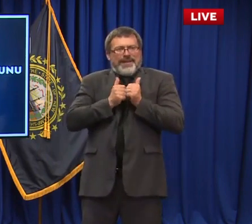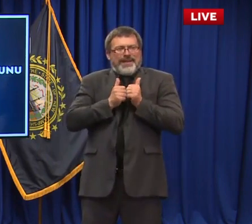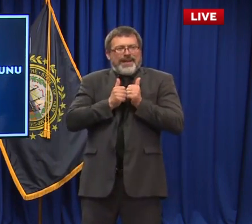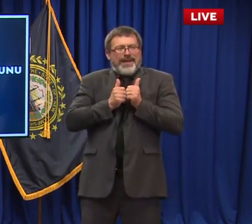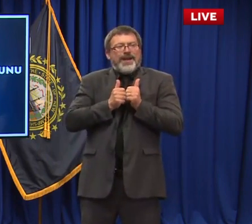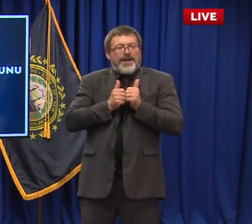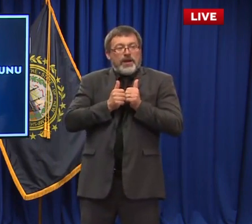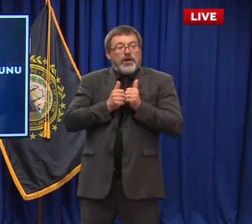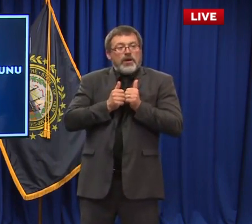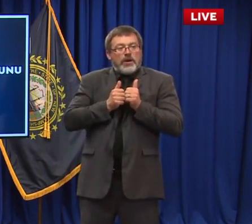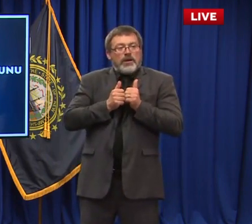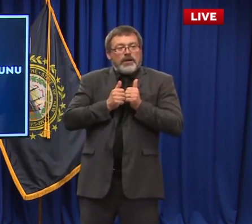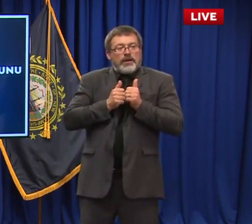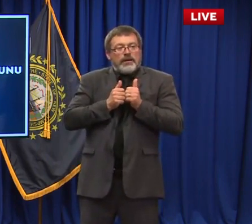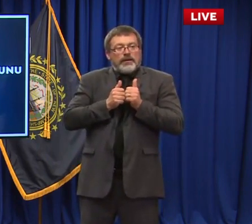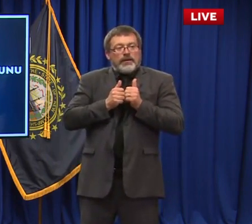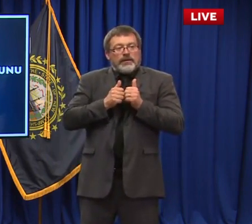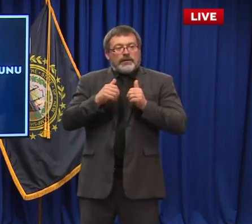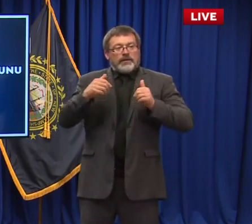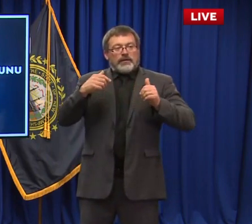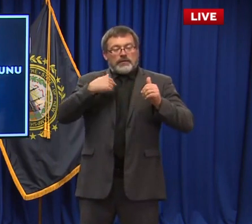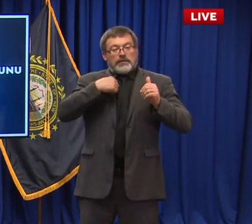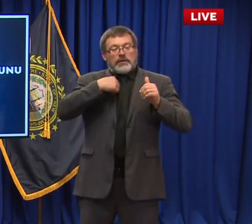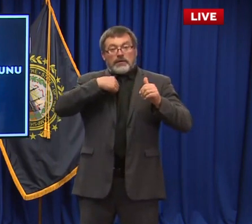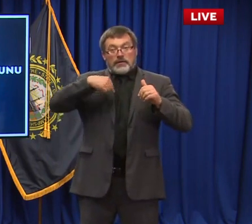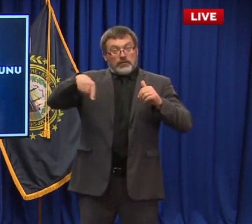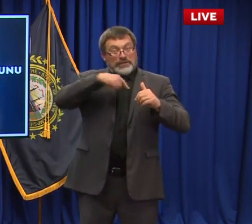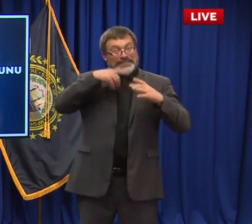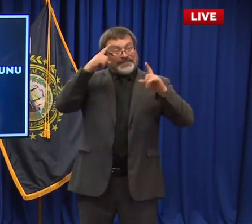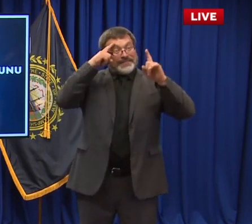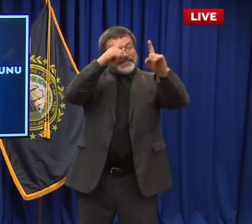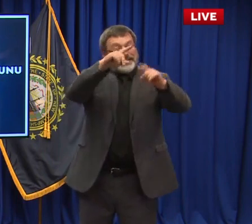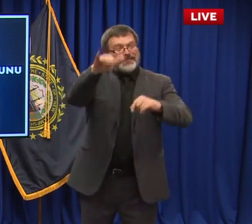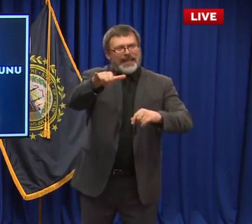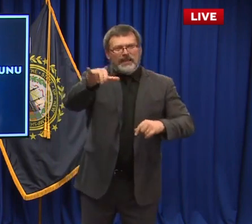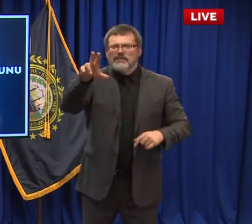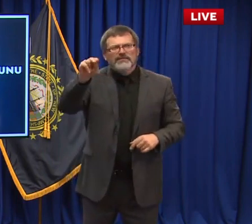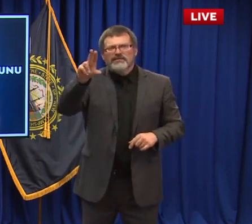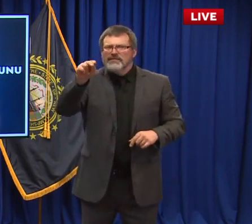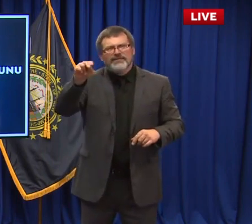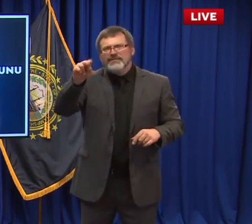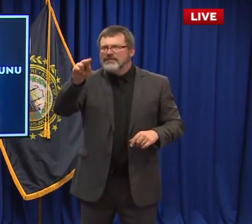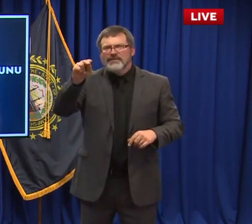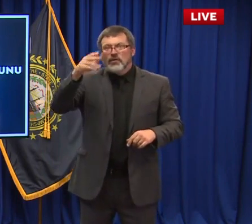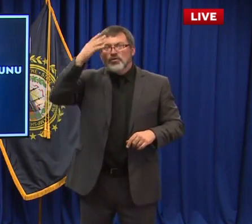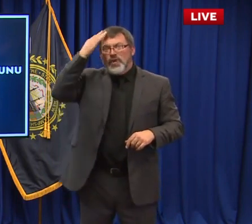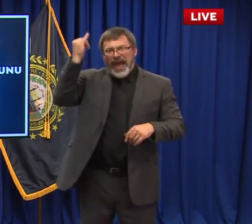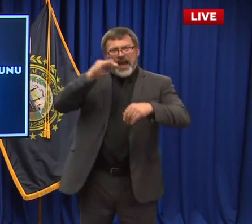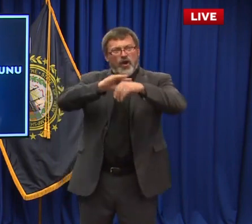HERD IMMUNITY IS WHAT HAPPENS WHEN YOU LET A PANDEMIC VIRUS GO UNCHECKED THROUGH A POPULATION.